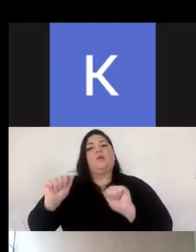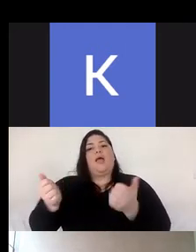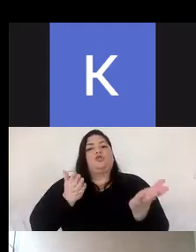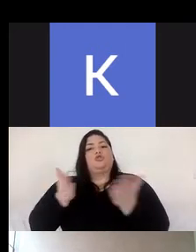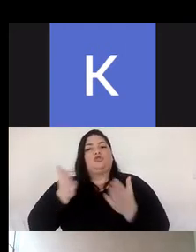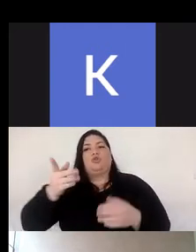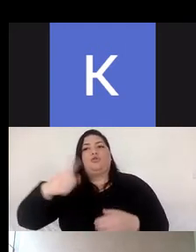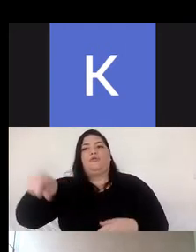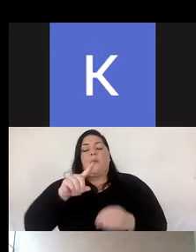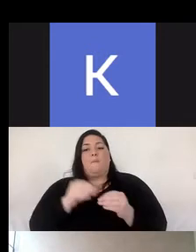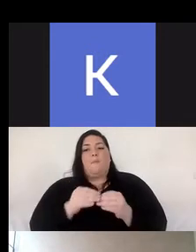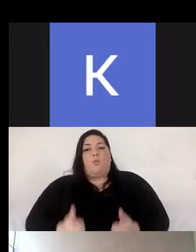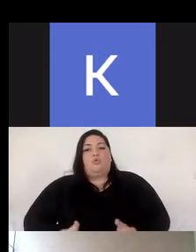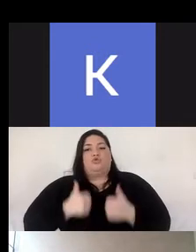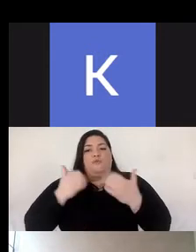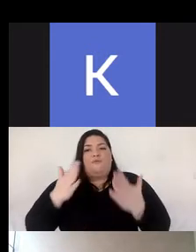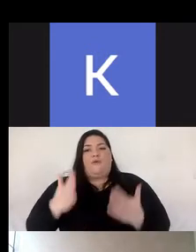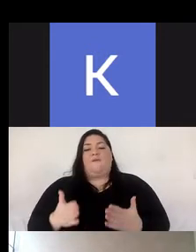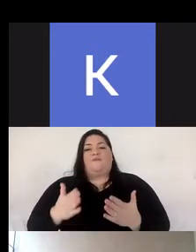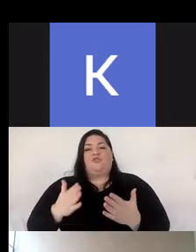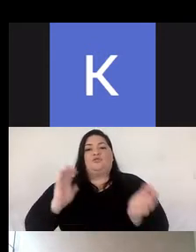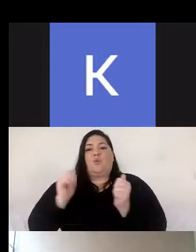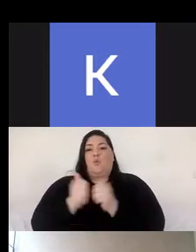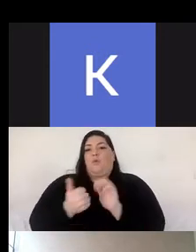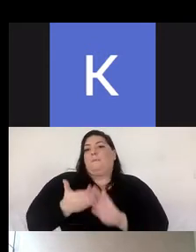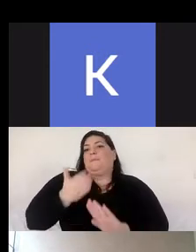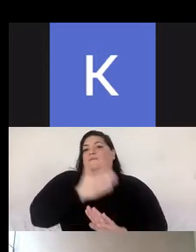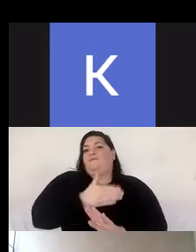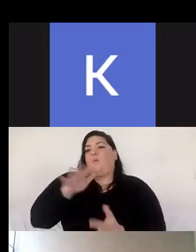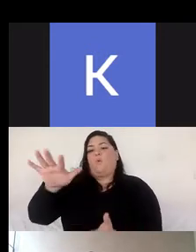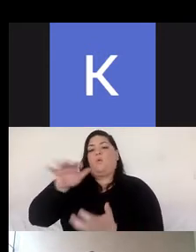than she could prior to this grant."